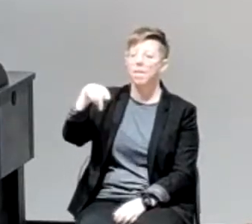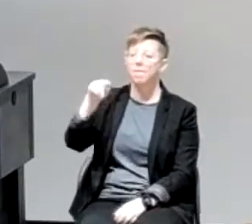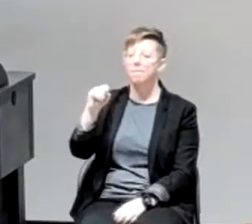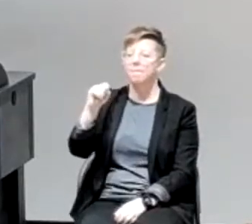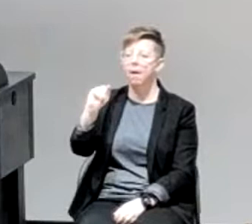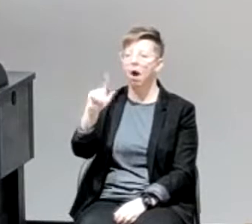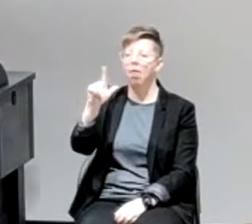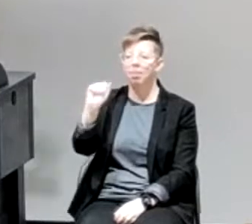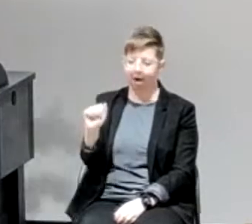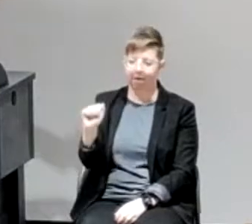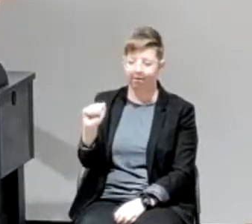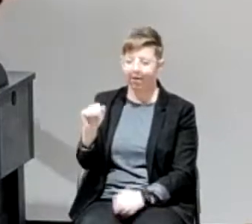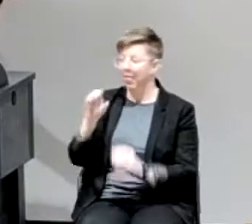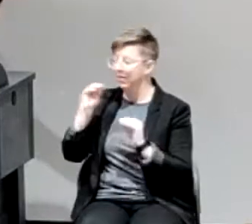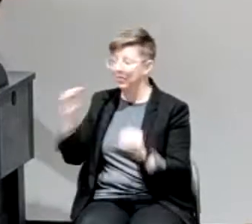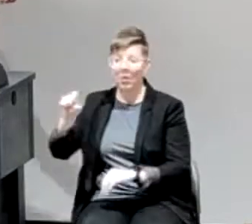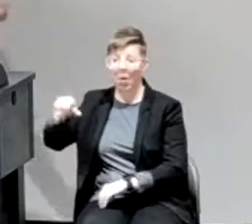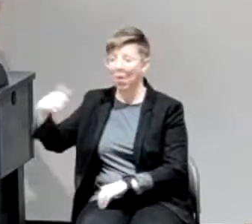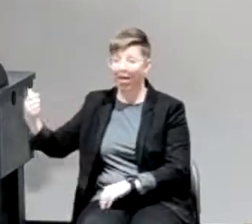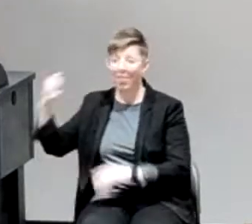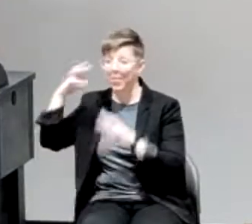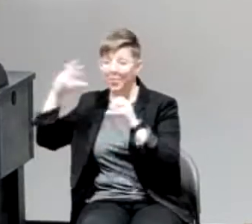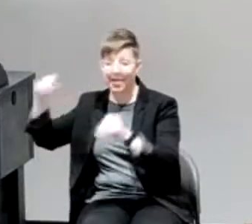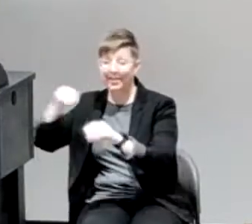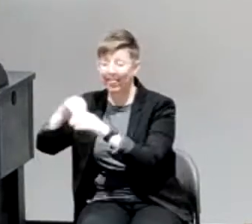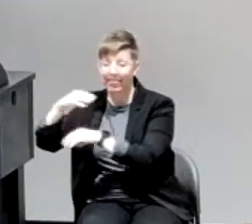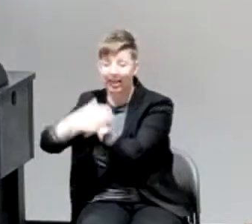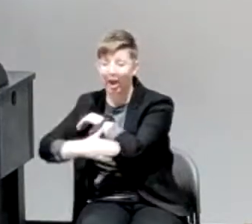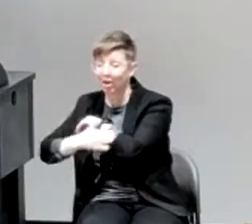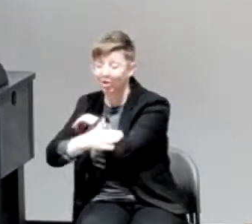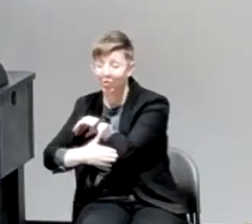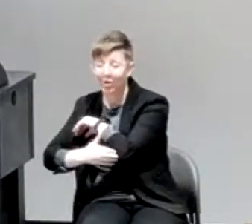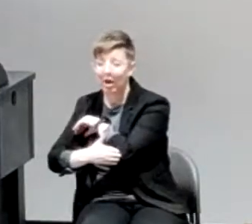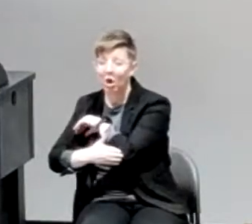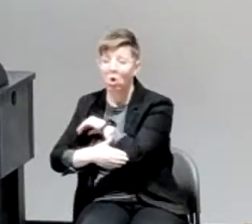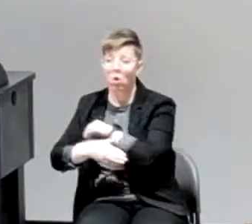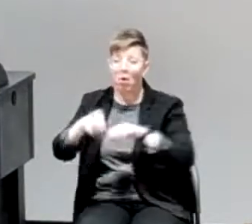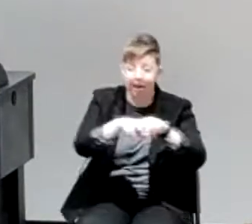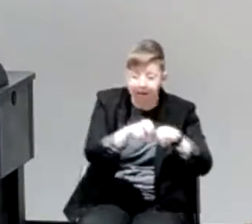with a P but the former President with a P said we will